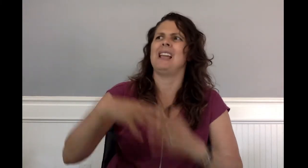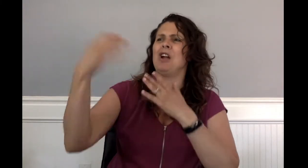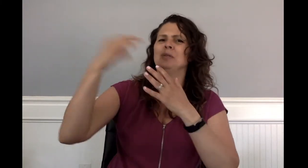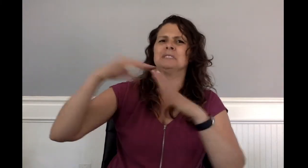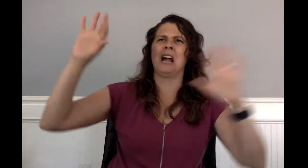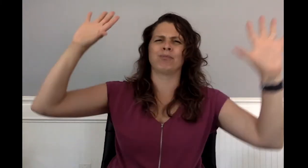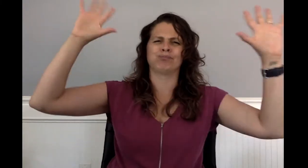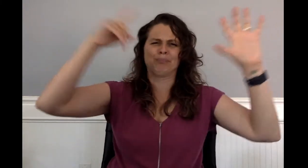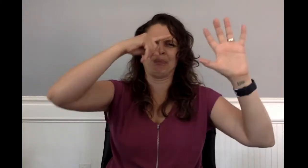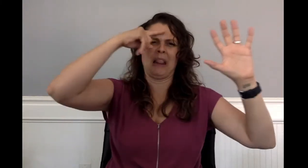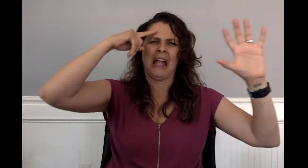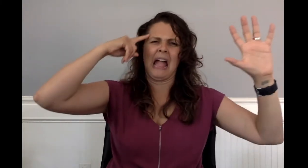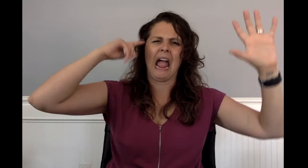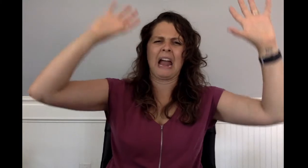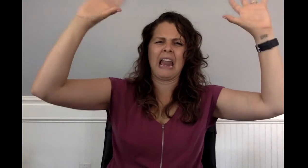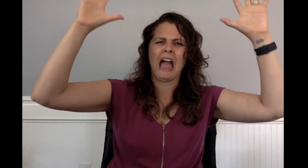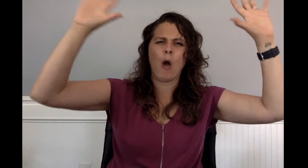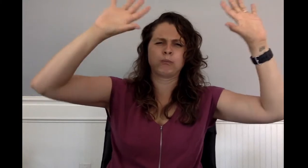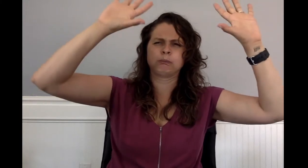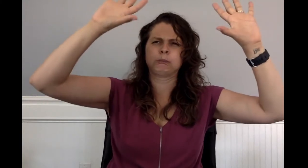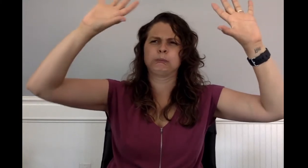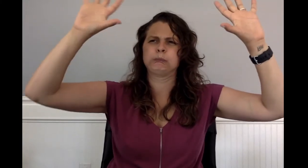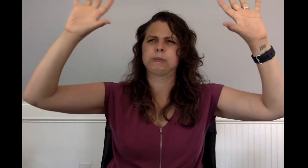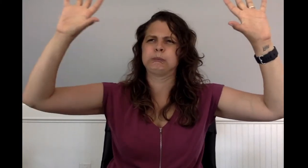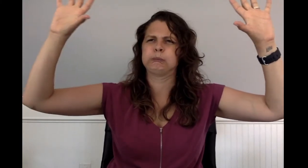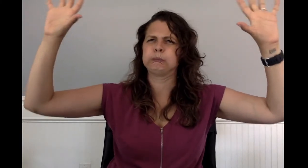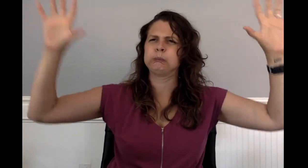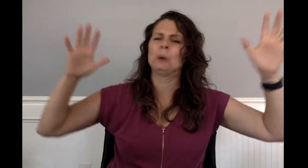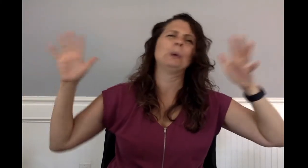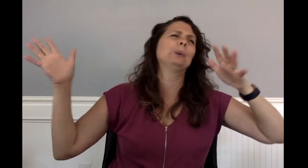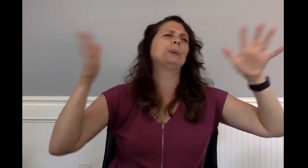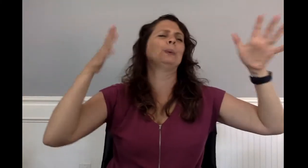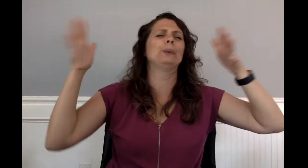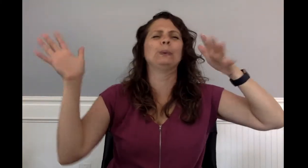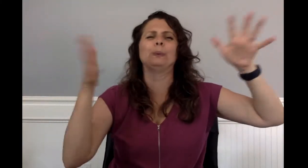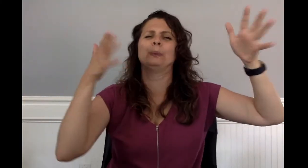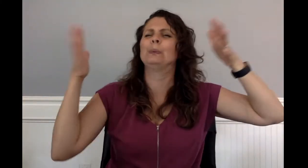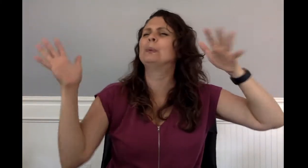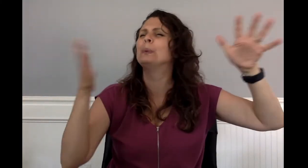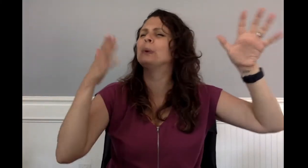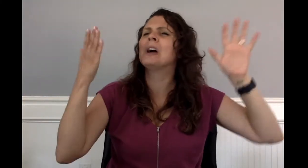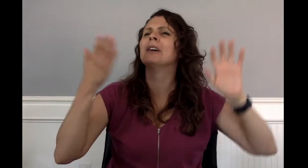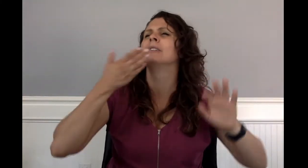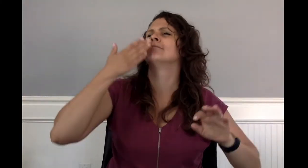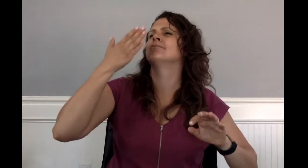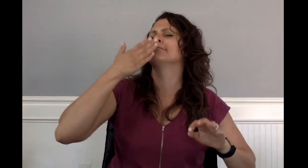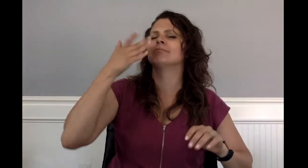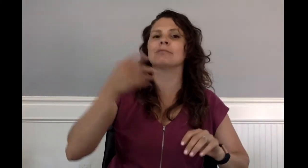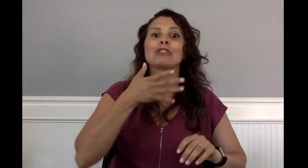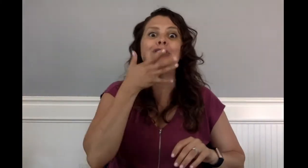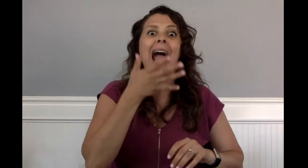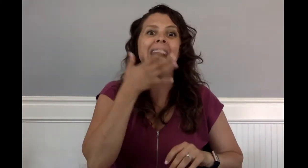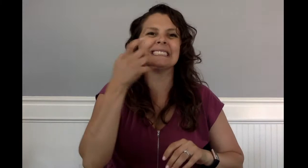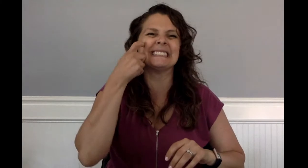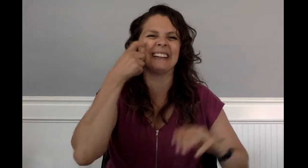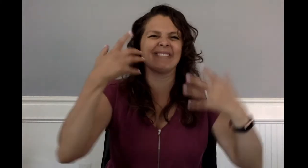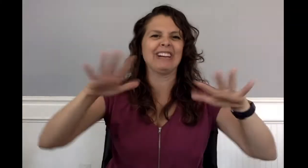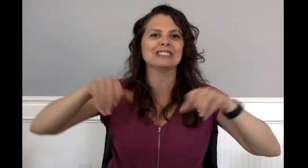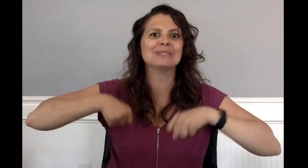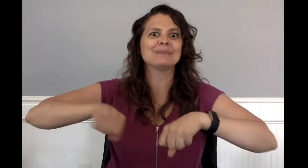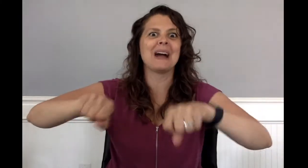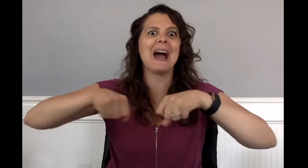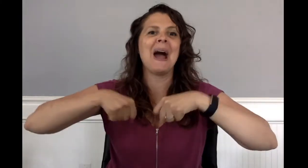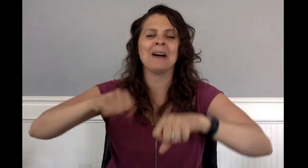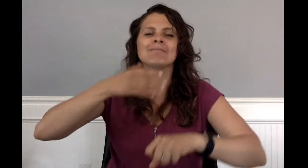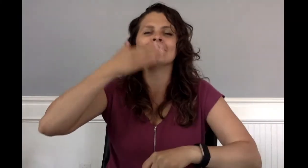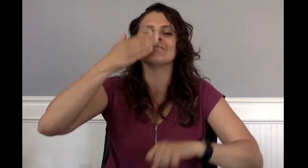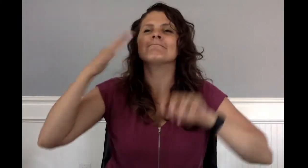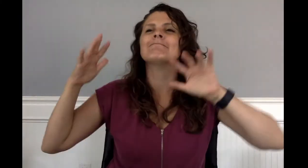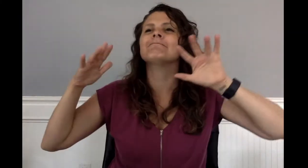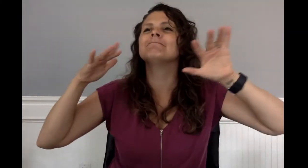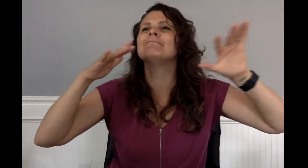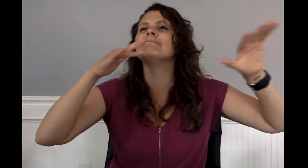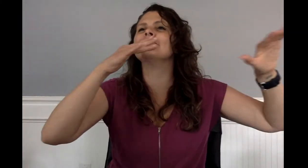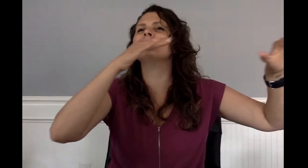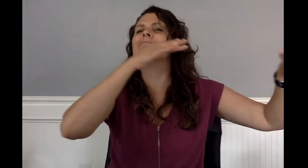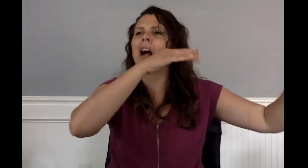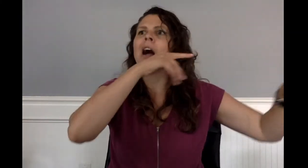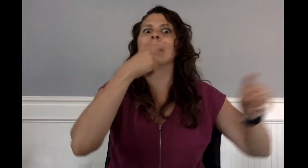Thick black clouds hung overhead. The wind carried the scent of fresh-cut grass